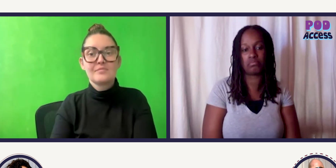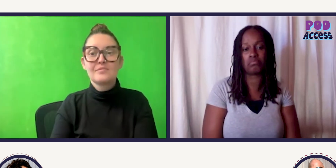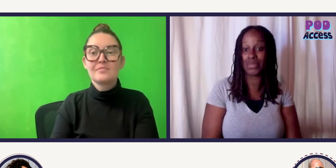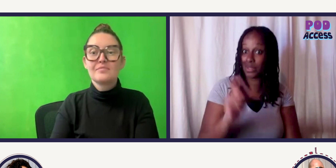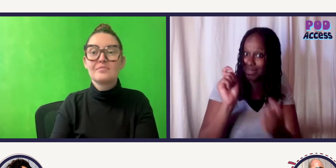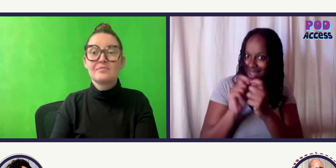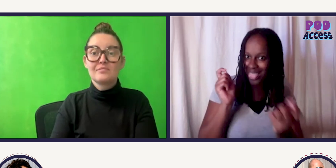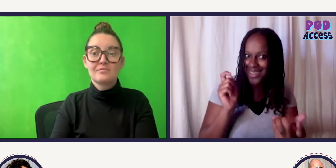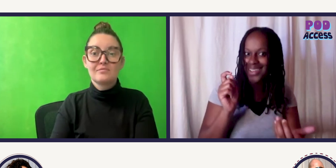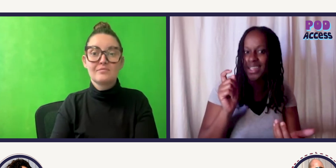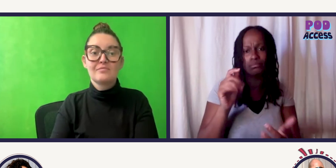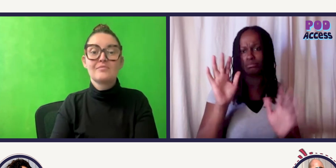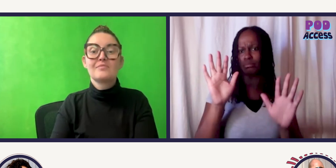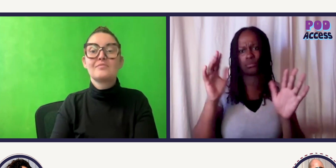Exactly! It’s a great name!